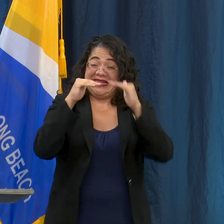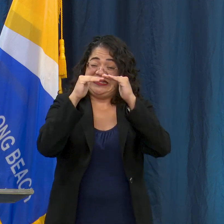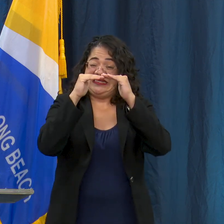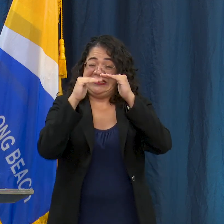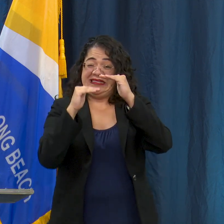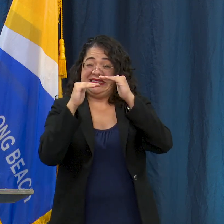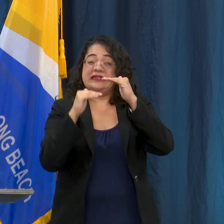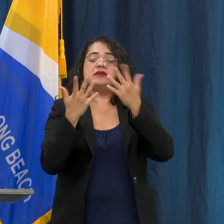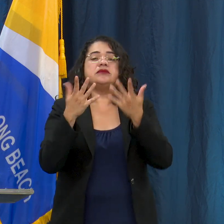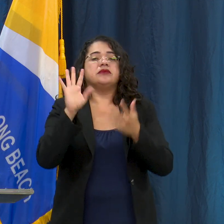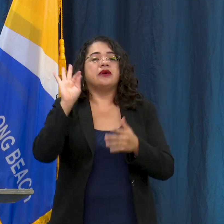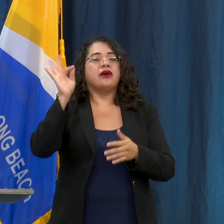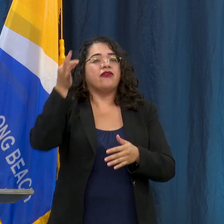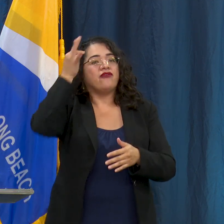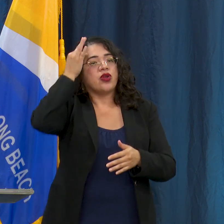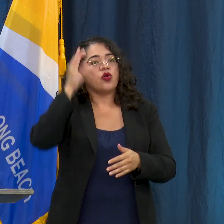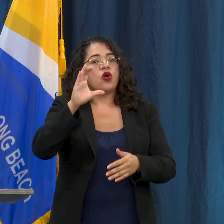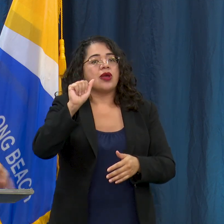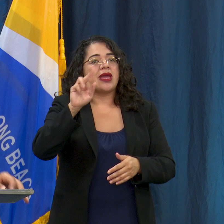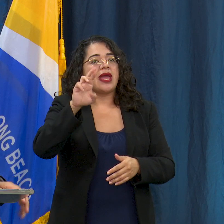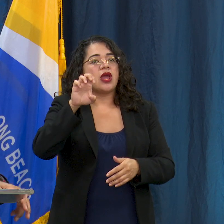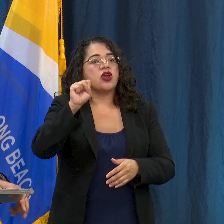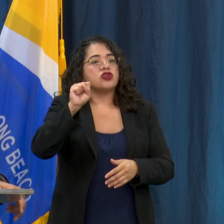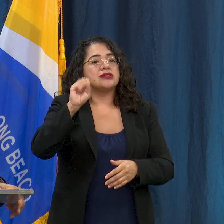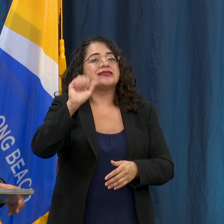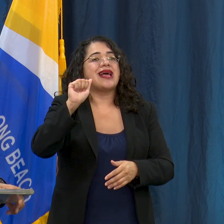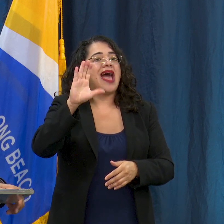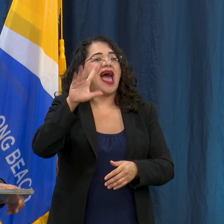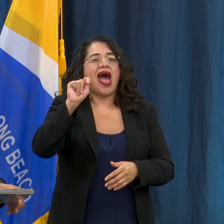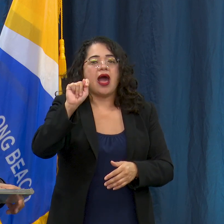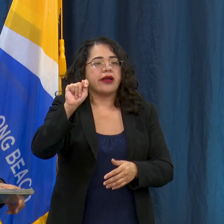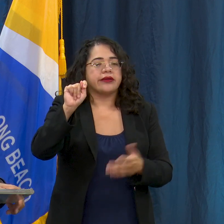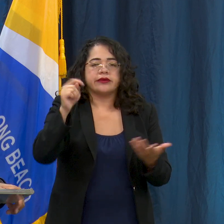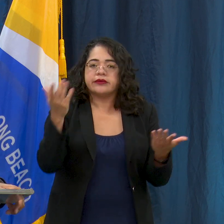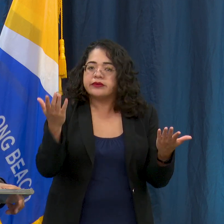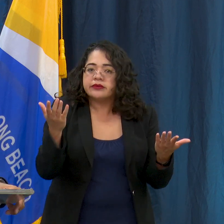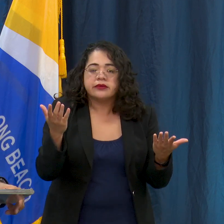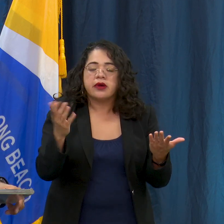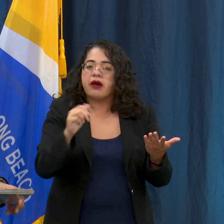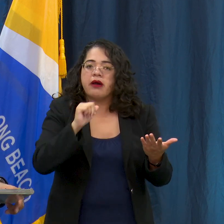funding for Cares Act money in his budget. I'm proud to say that